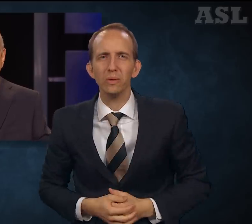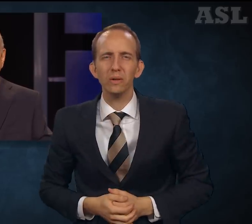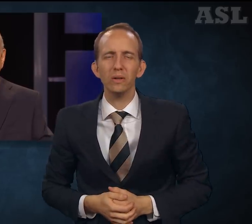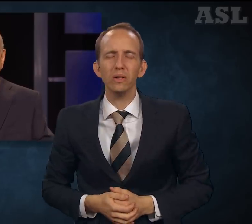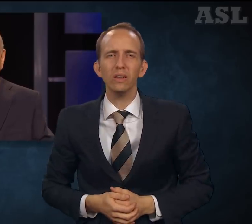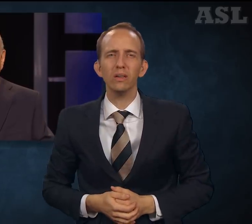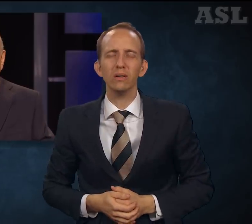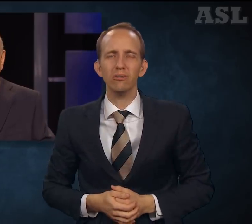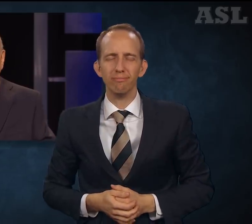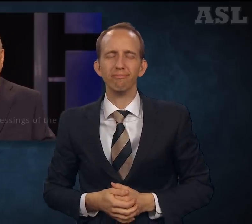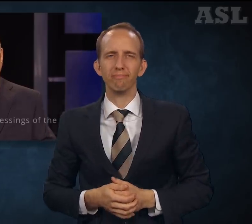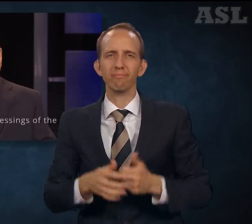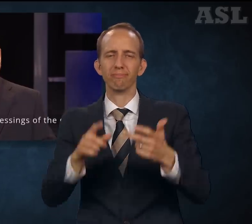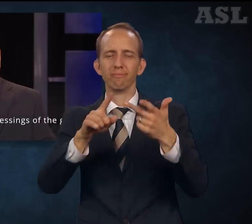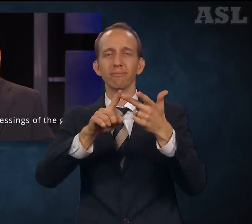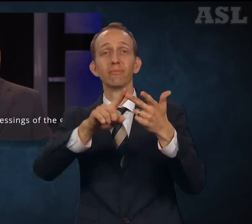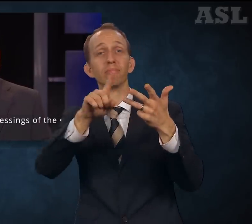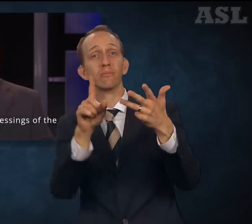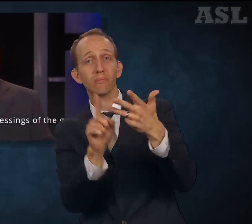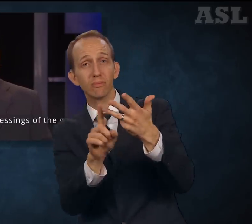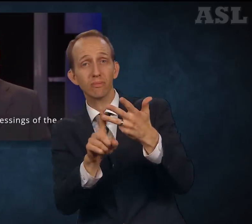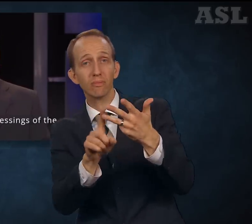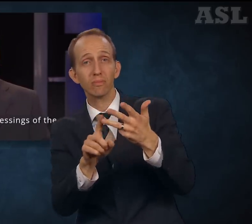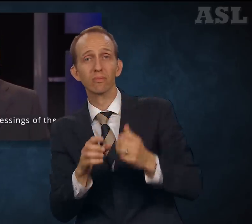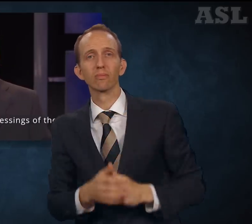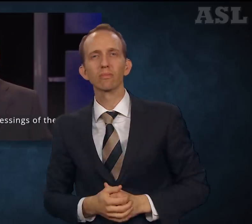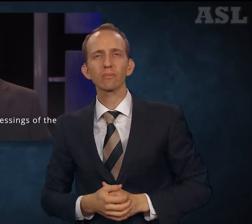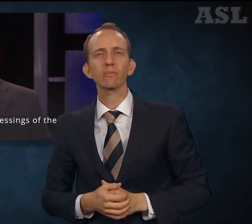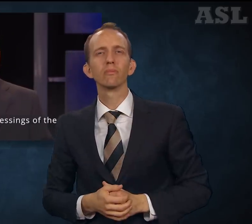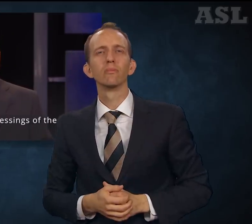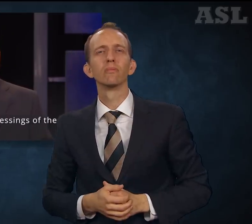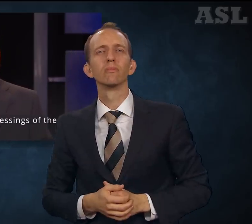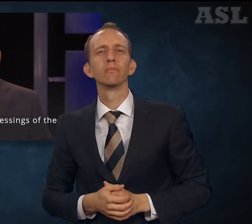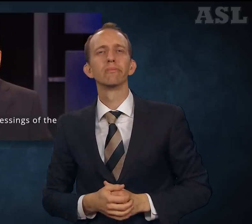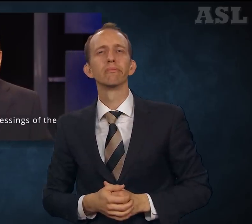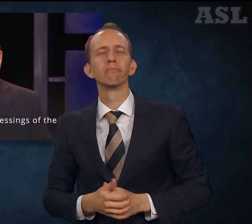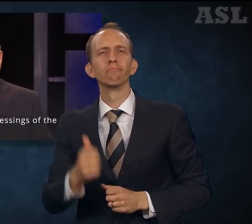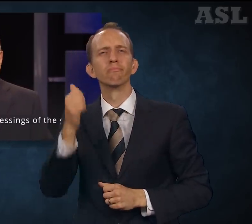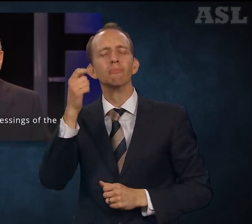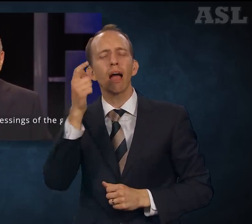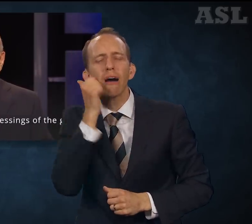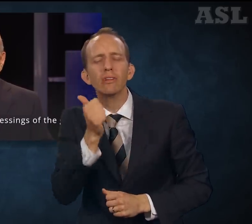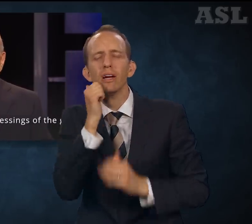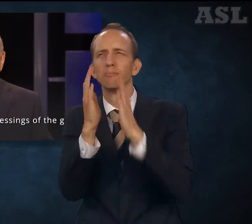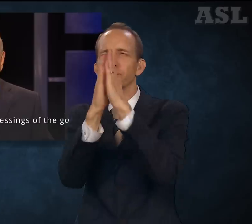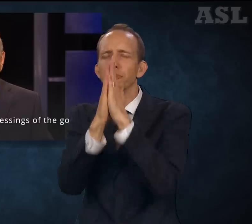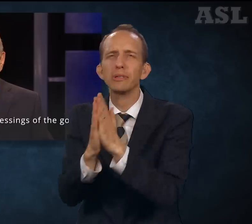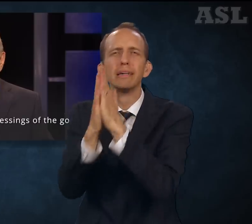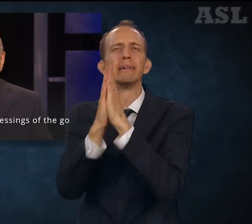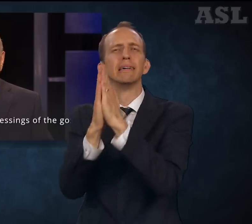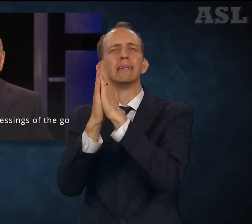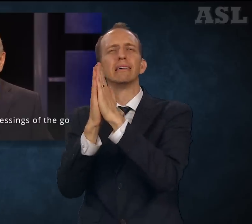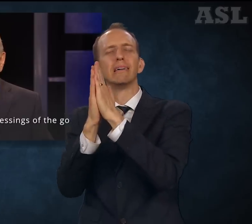MY FOURTH INVITATION IS FOR